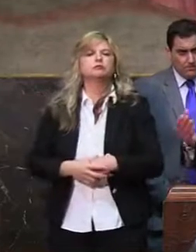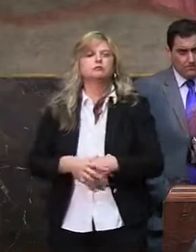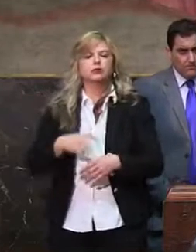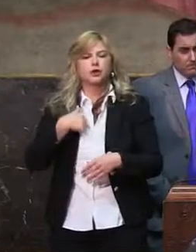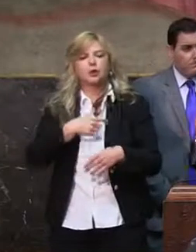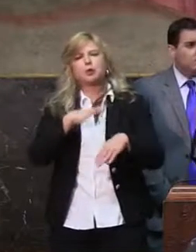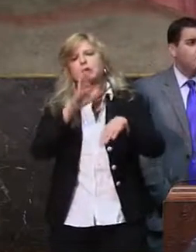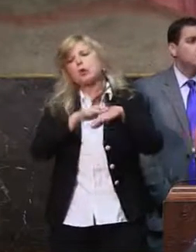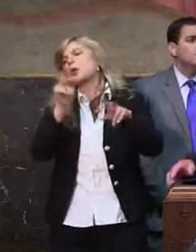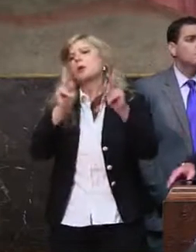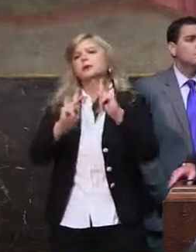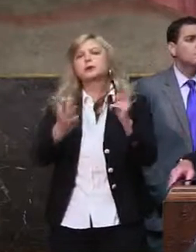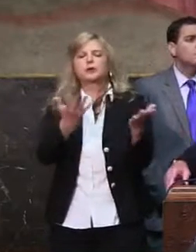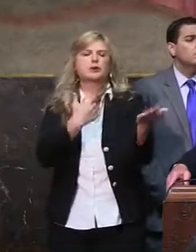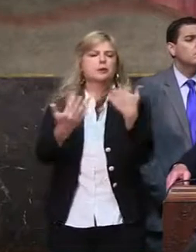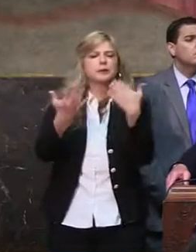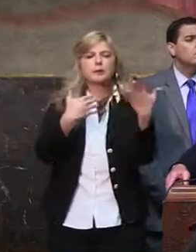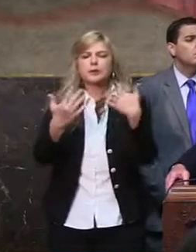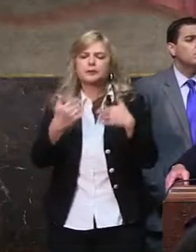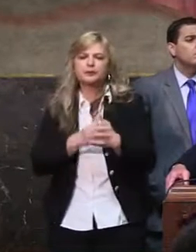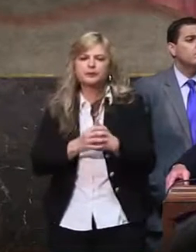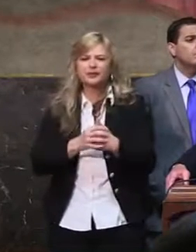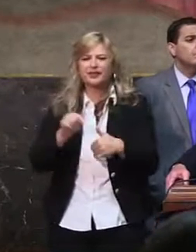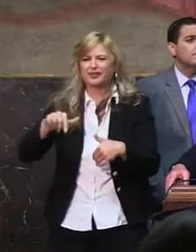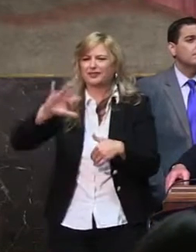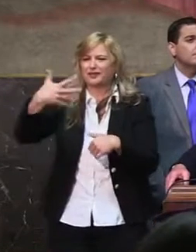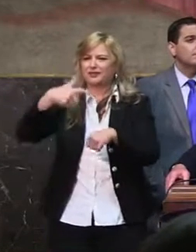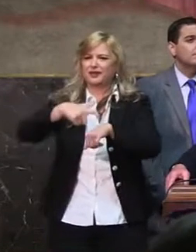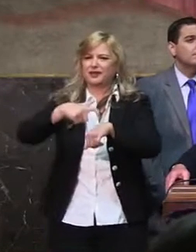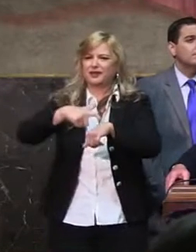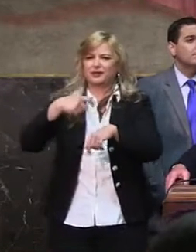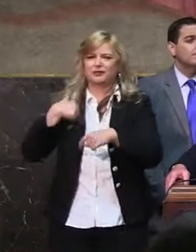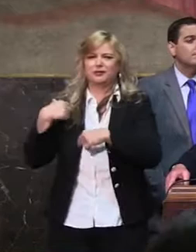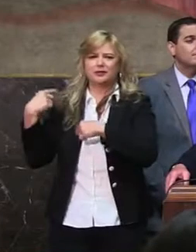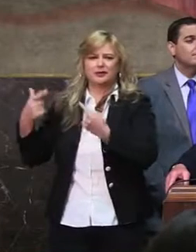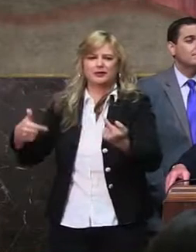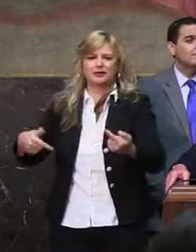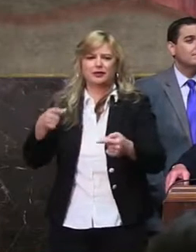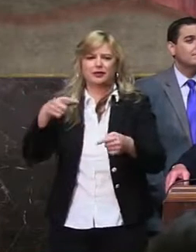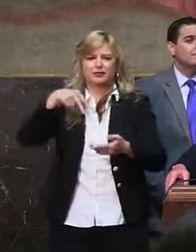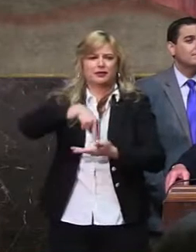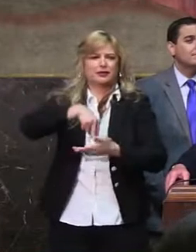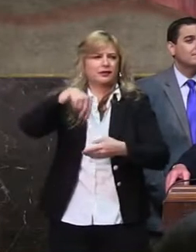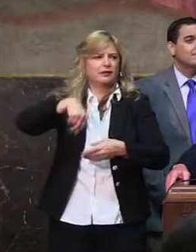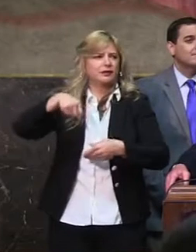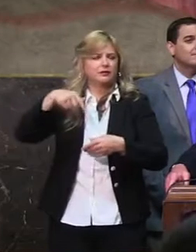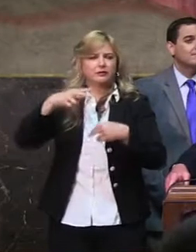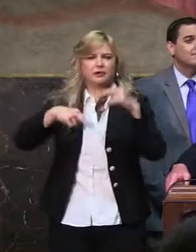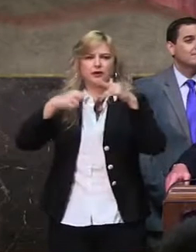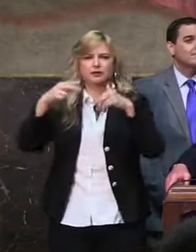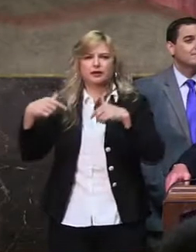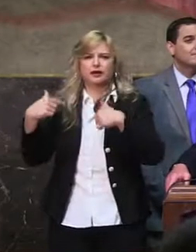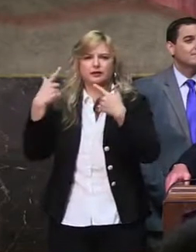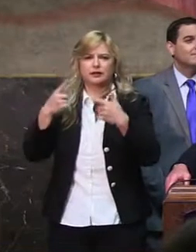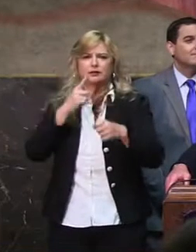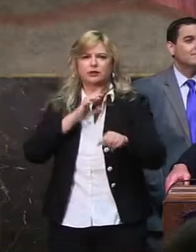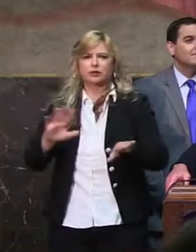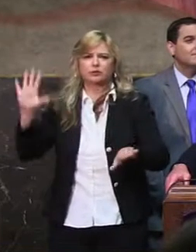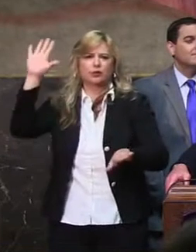and we call them and we this is the fifth time that I've been here been up here in this since we got sworn in last January and